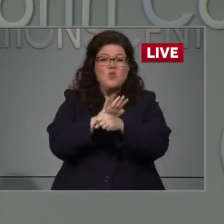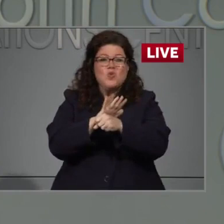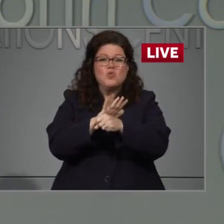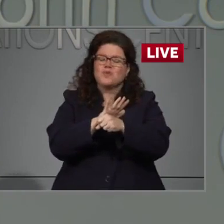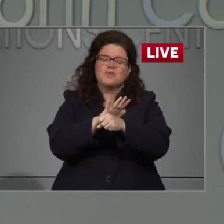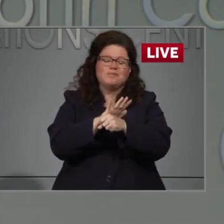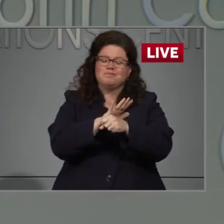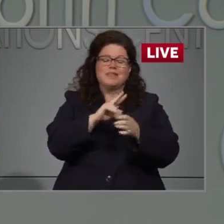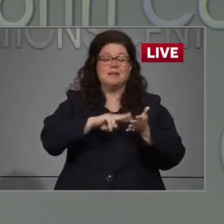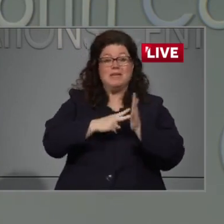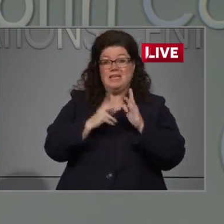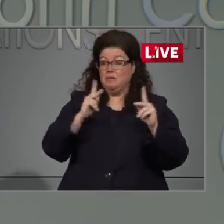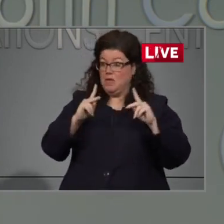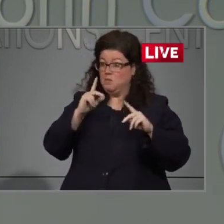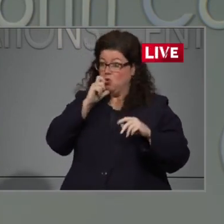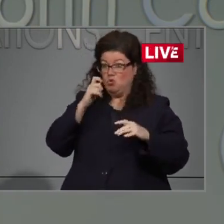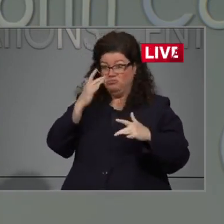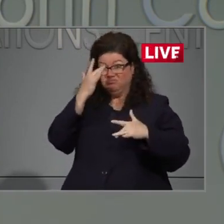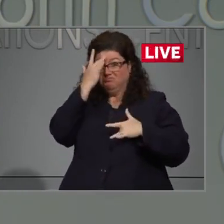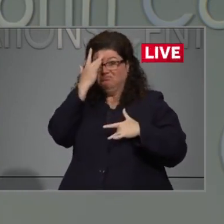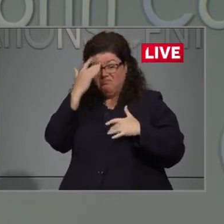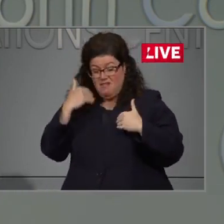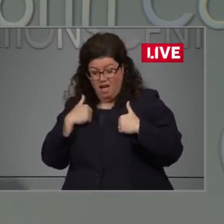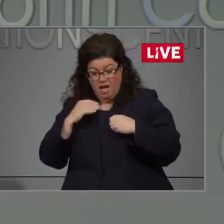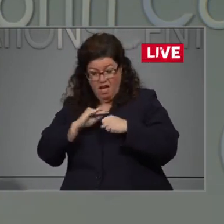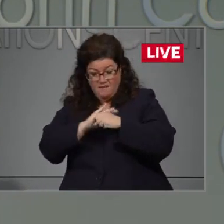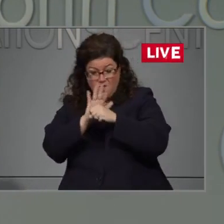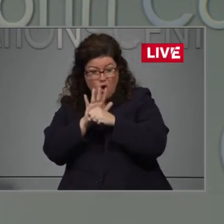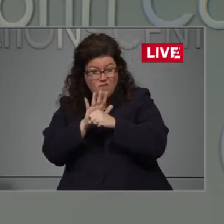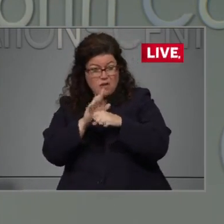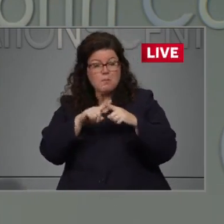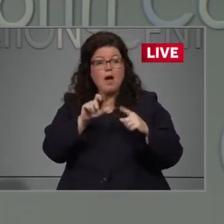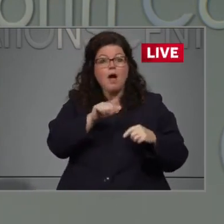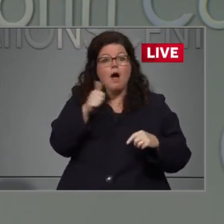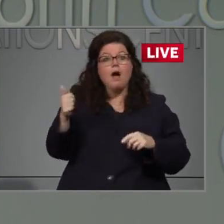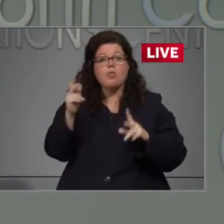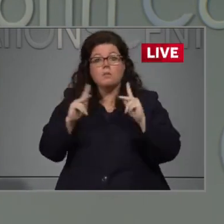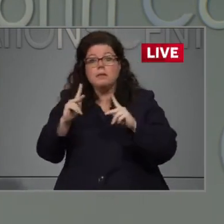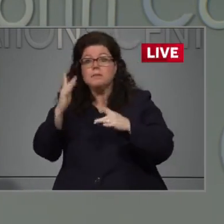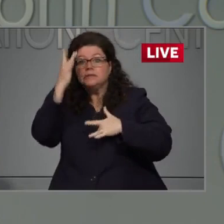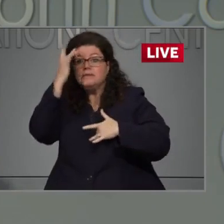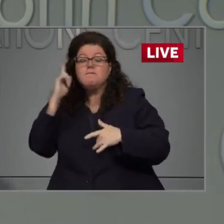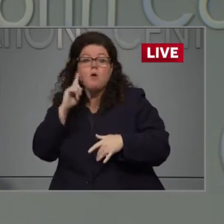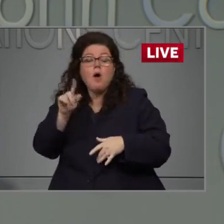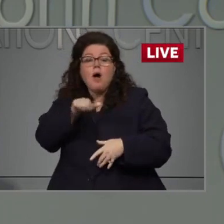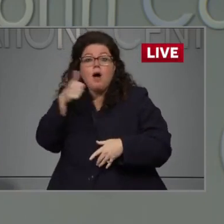SYSTEM. THAT WOULD NOT ONLY HARM PEOPLE WITH COVID-19.